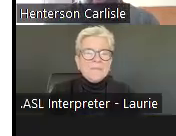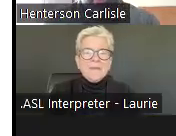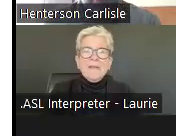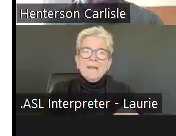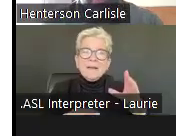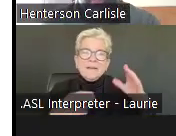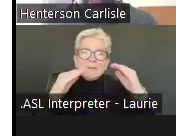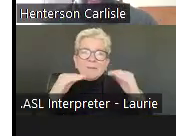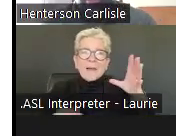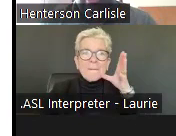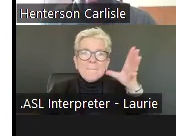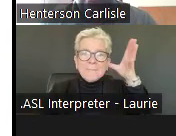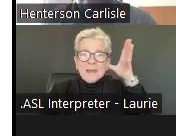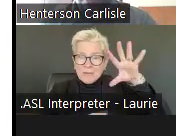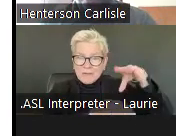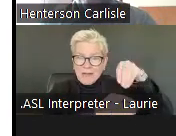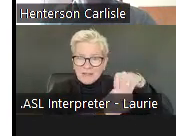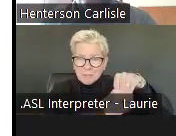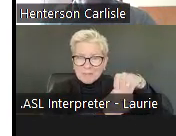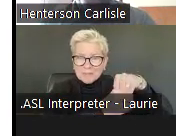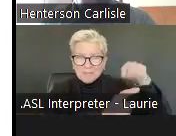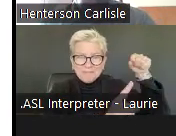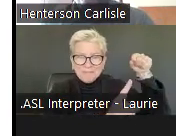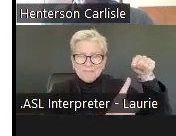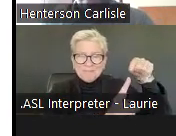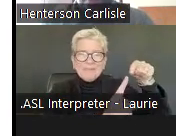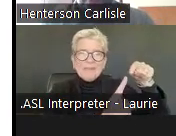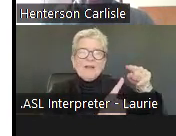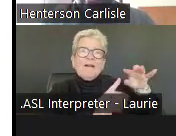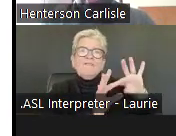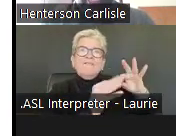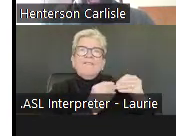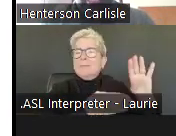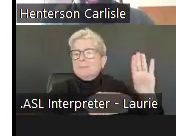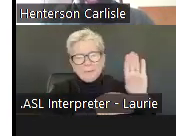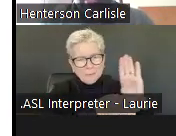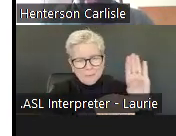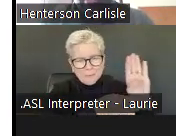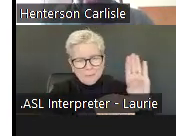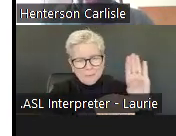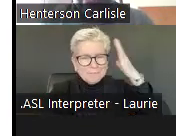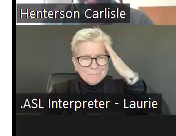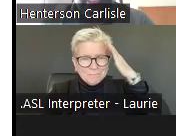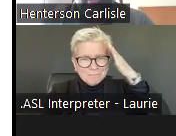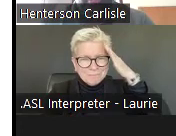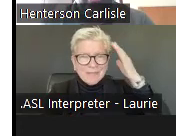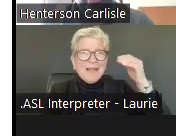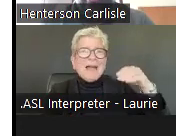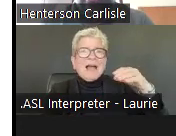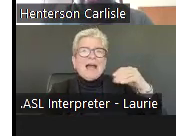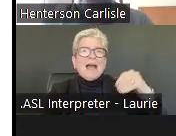engagement - families are busy these days and they really care about the kids and they